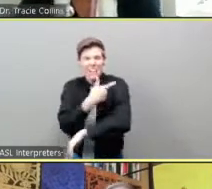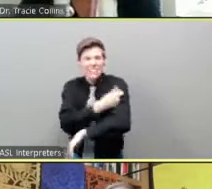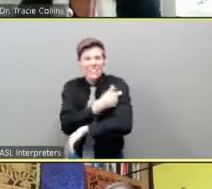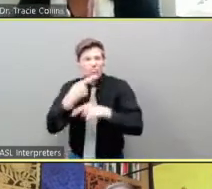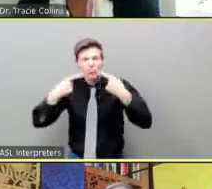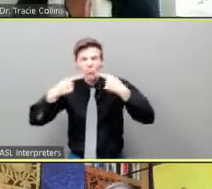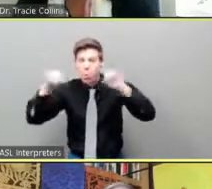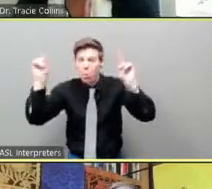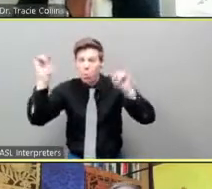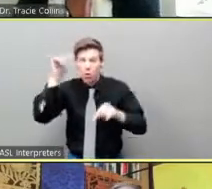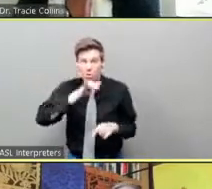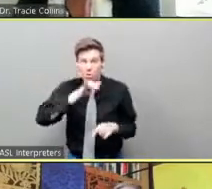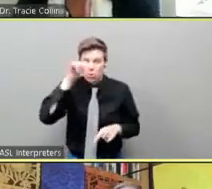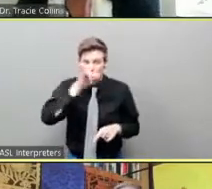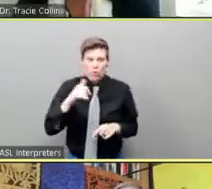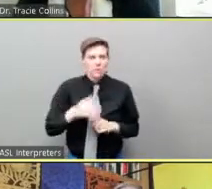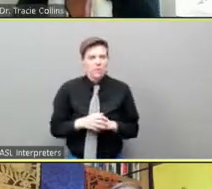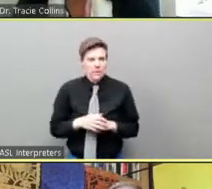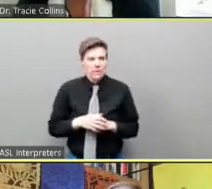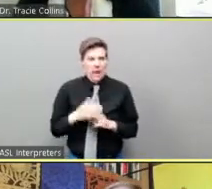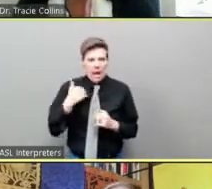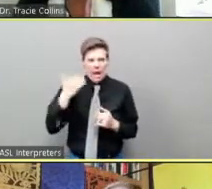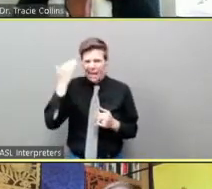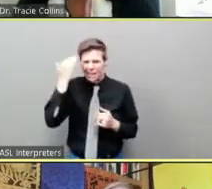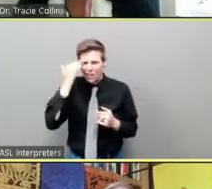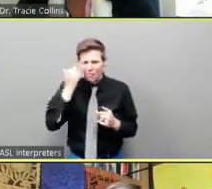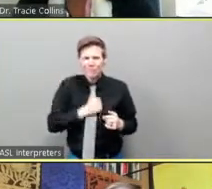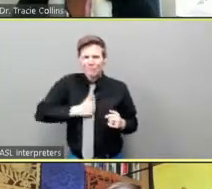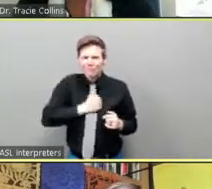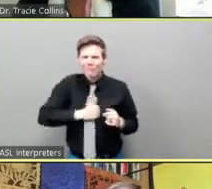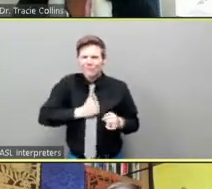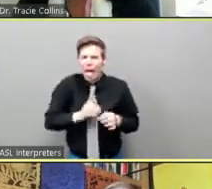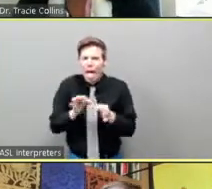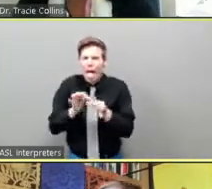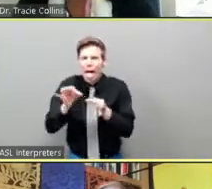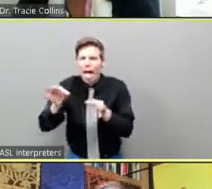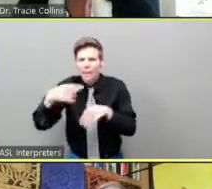broadcast live. A change in the zoom settings for facebook streaming And we